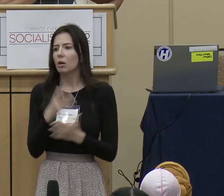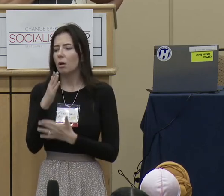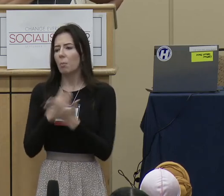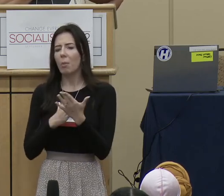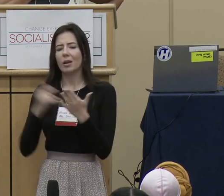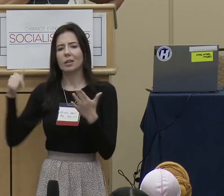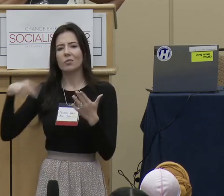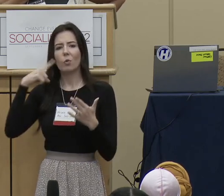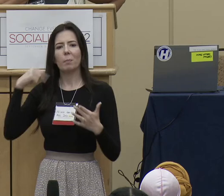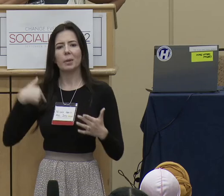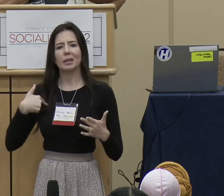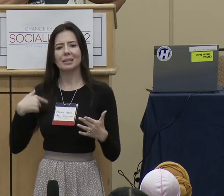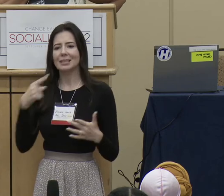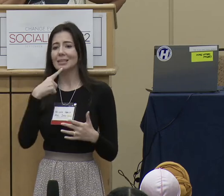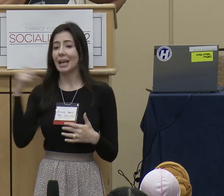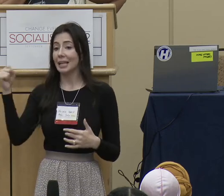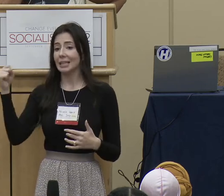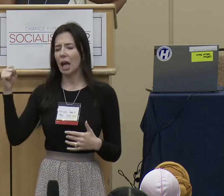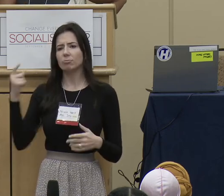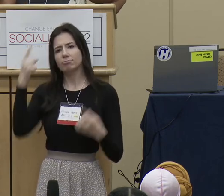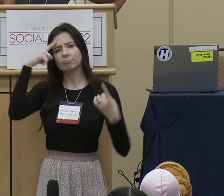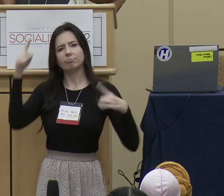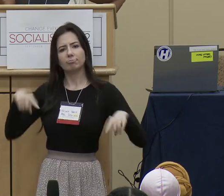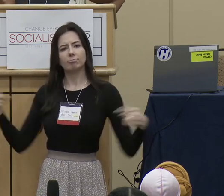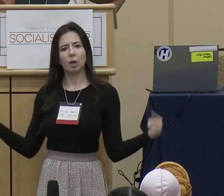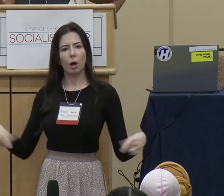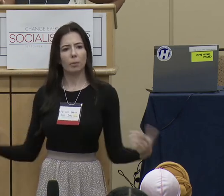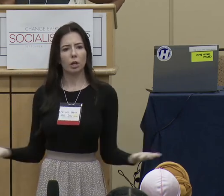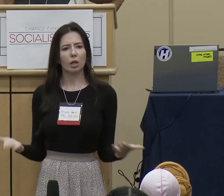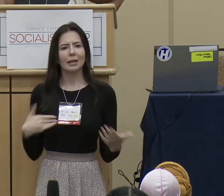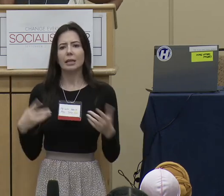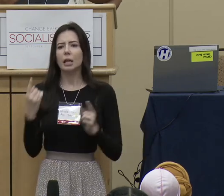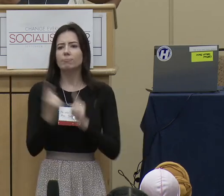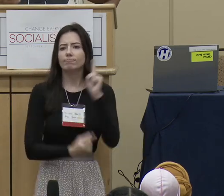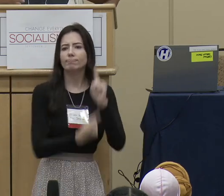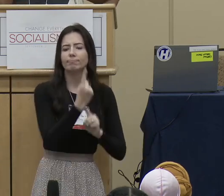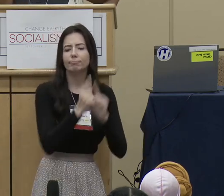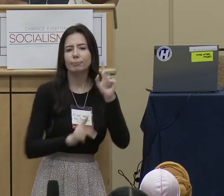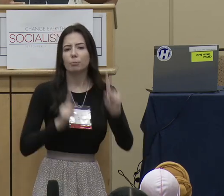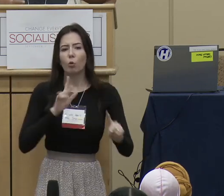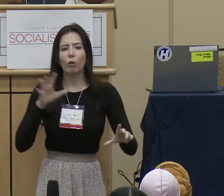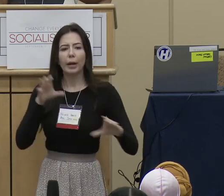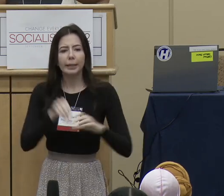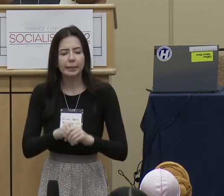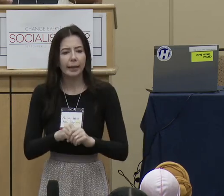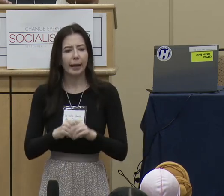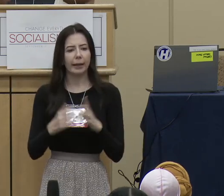brief, so we have opportunity for dialogue and discussion. Part of the treat for me in saying yes to speak at this